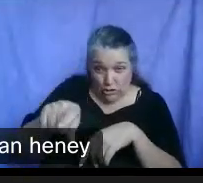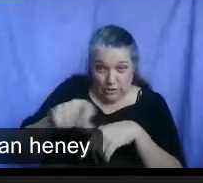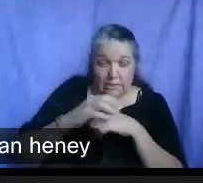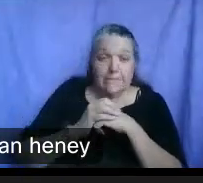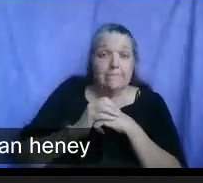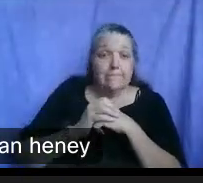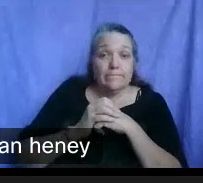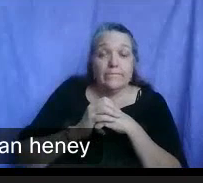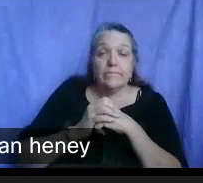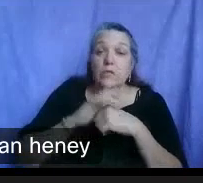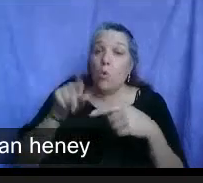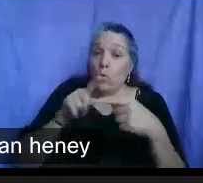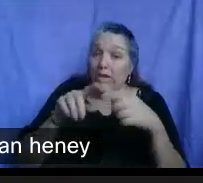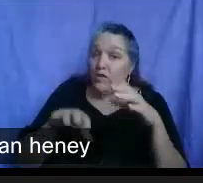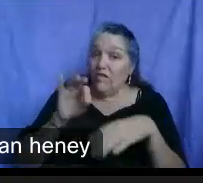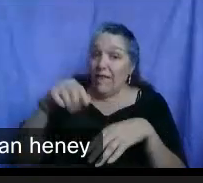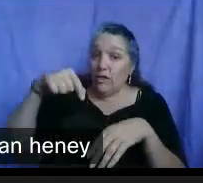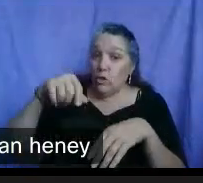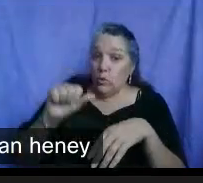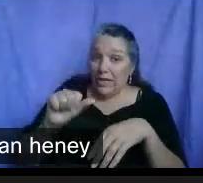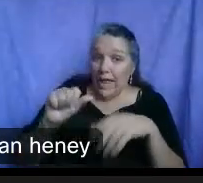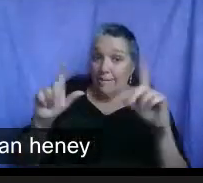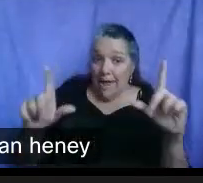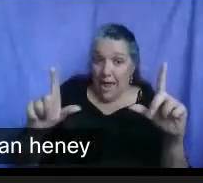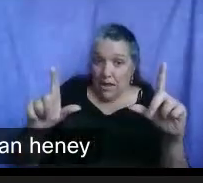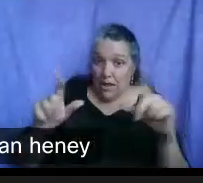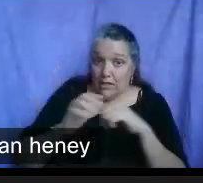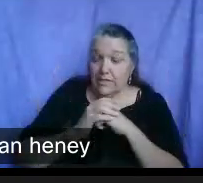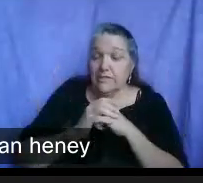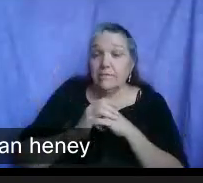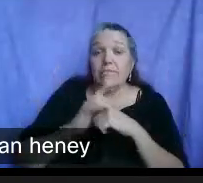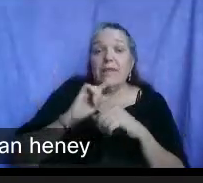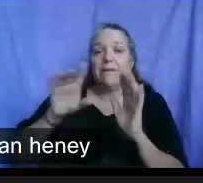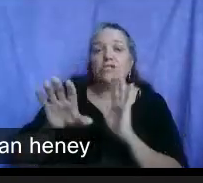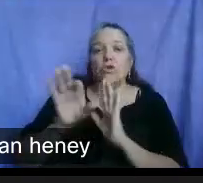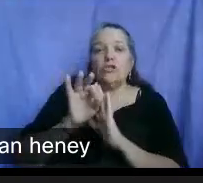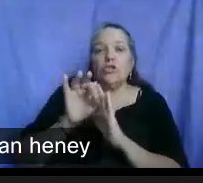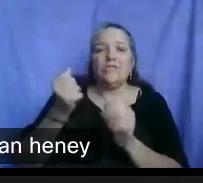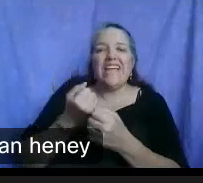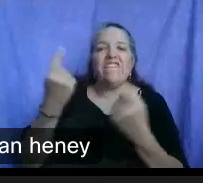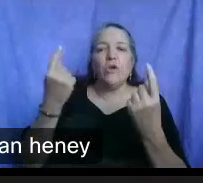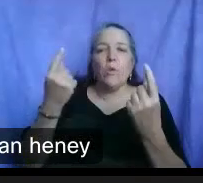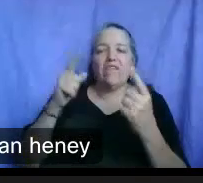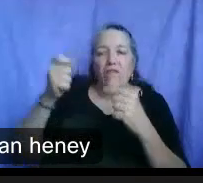Once you've found the Q&A panel, make sure you choose Everyone from the dropdown menu. This